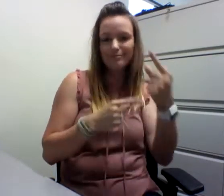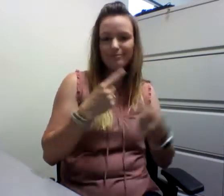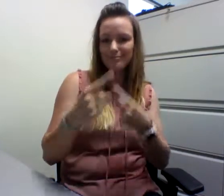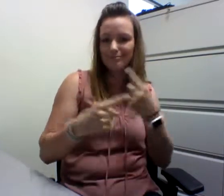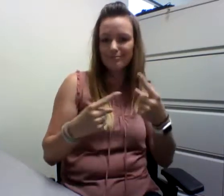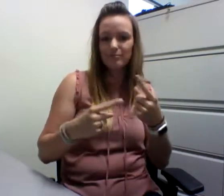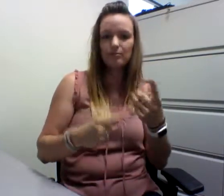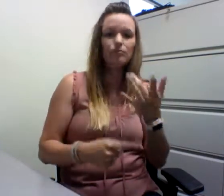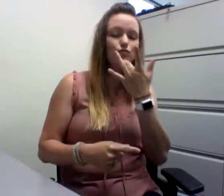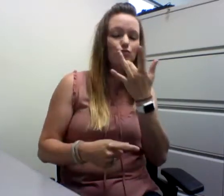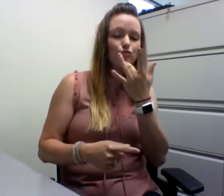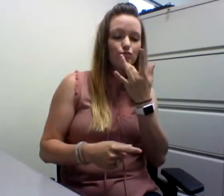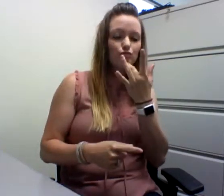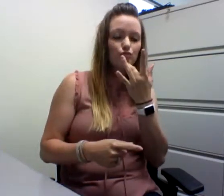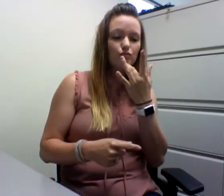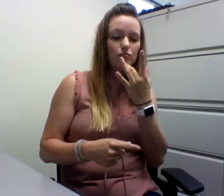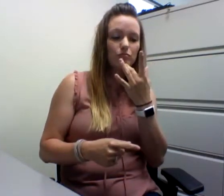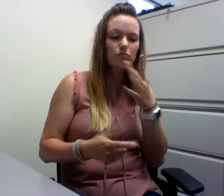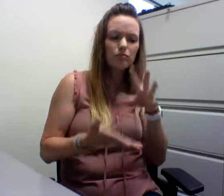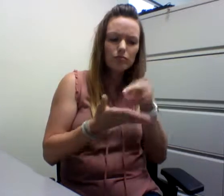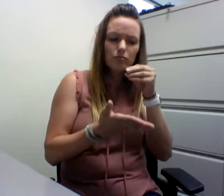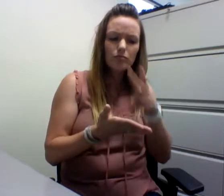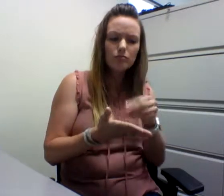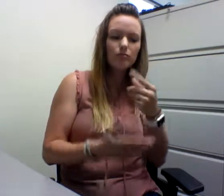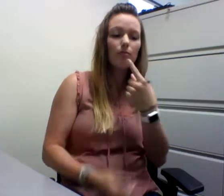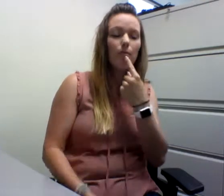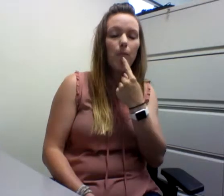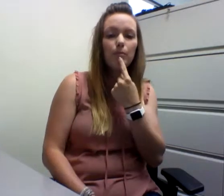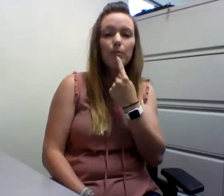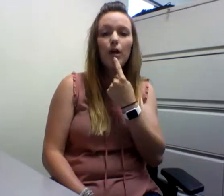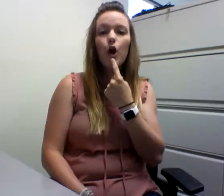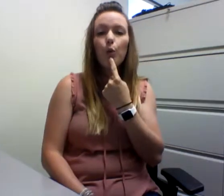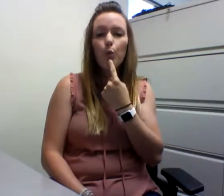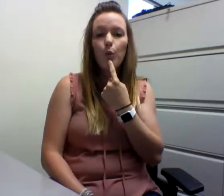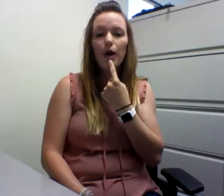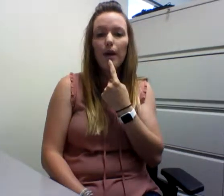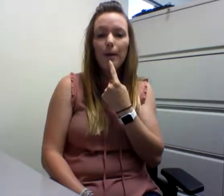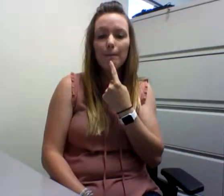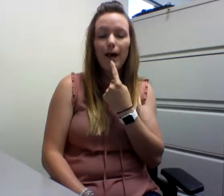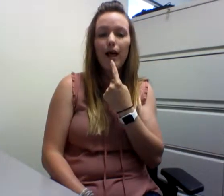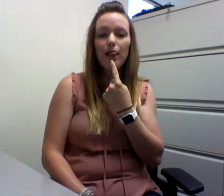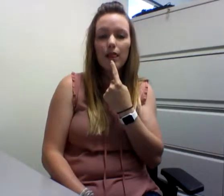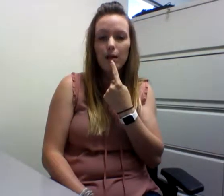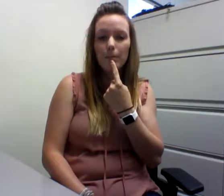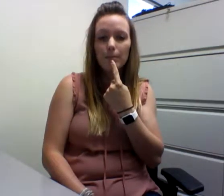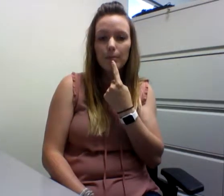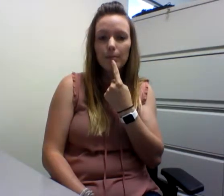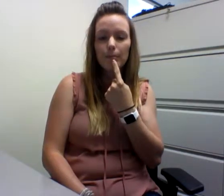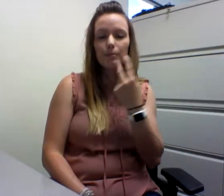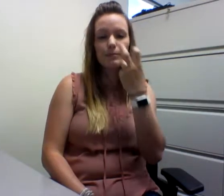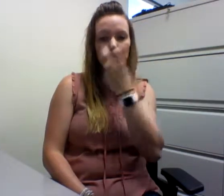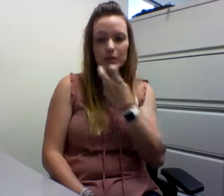most prefer speech and lipreading with clear enunciation "read my lips"